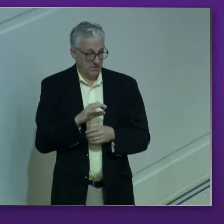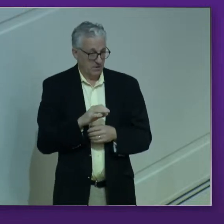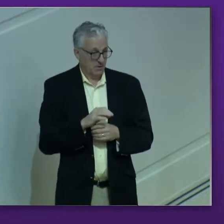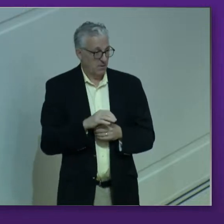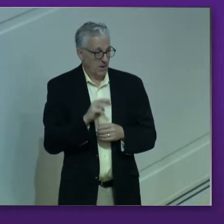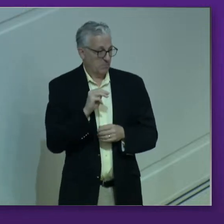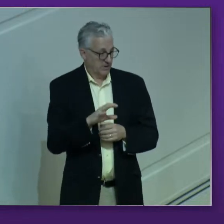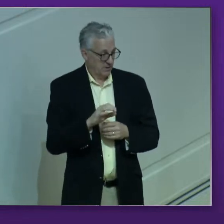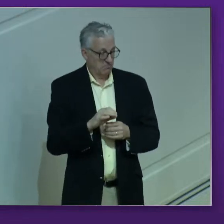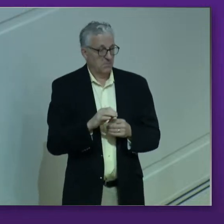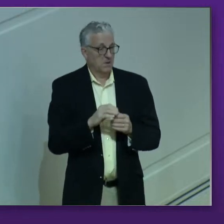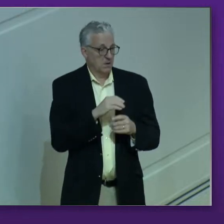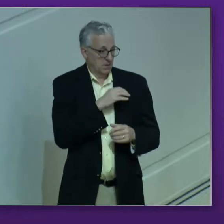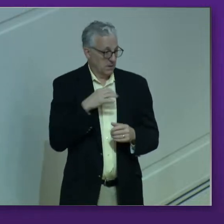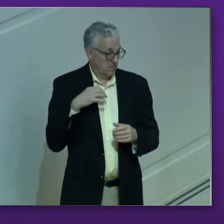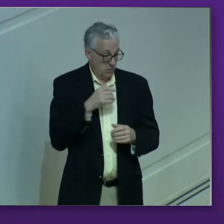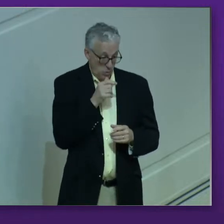INNOVATION GRANT WINNERS WANT